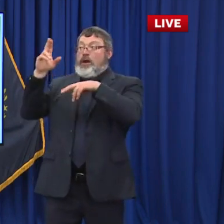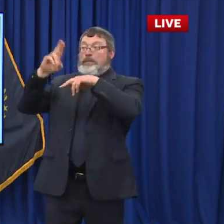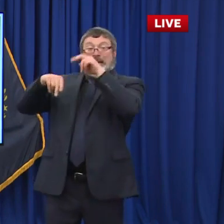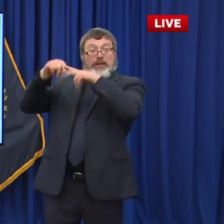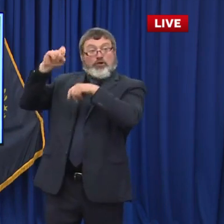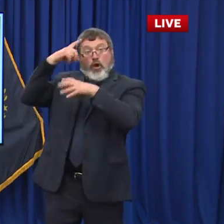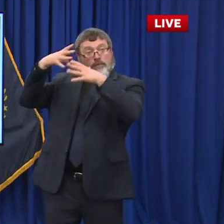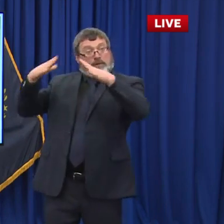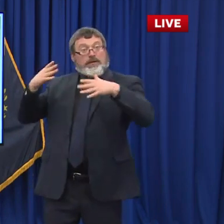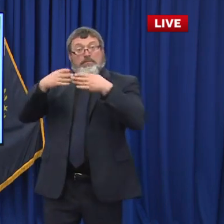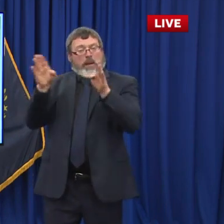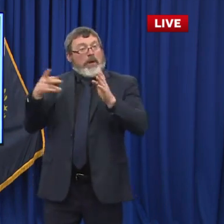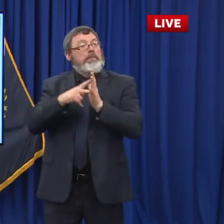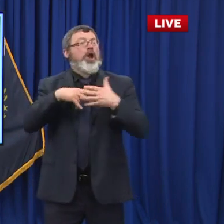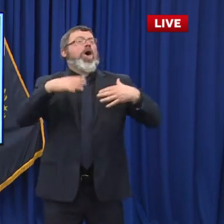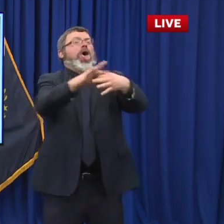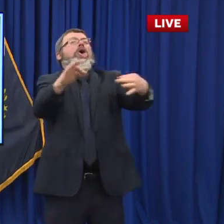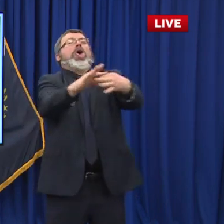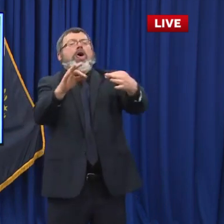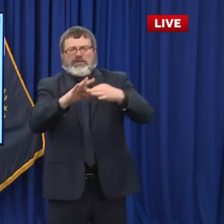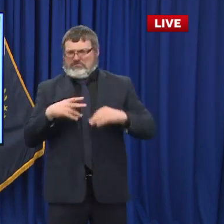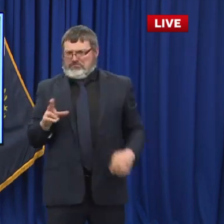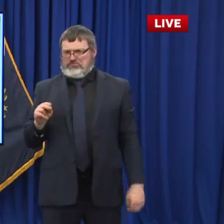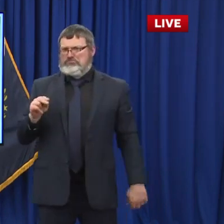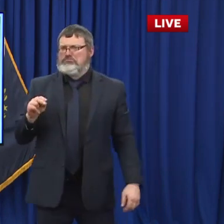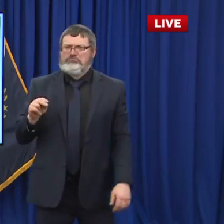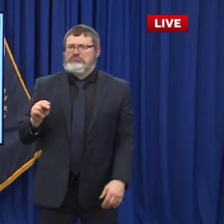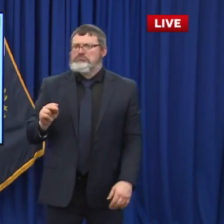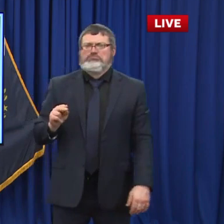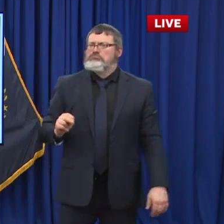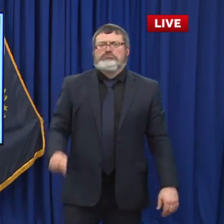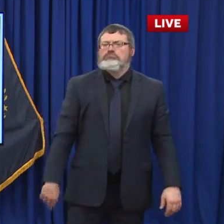OF THAT ALL OF THAT INFORMATION AND DATA.